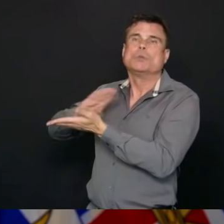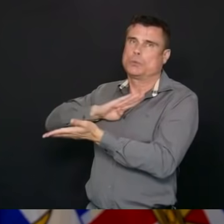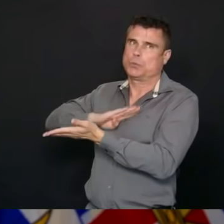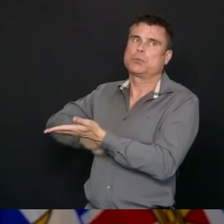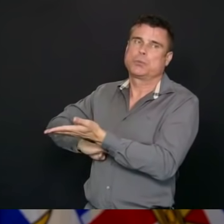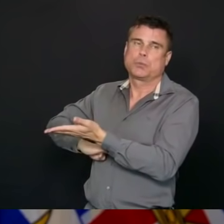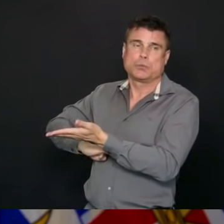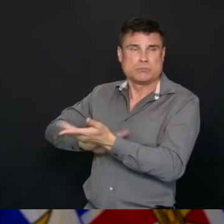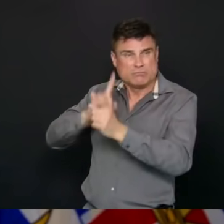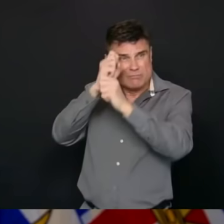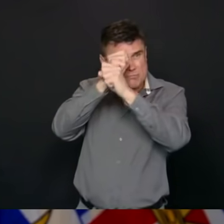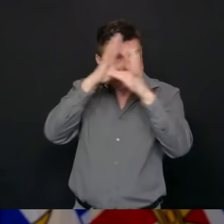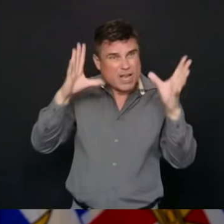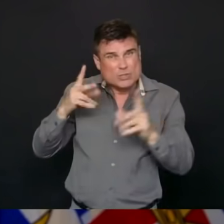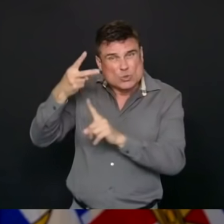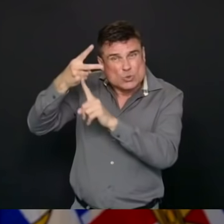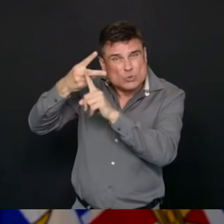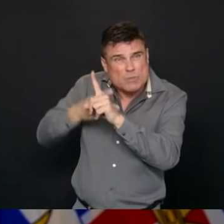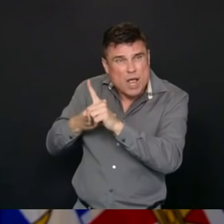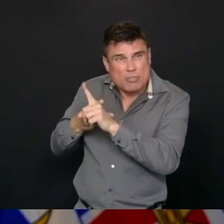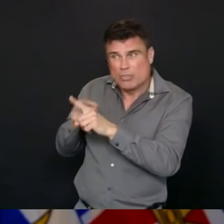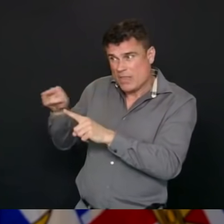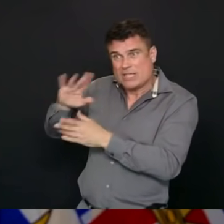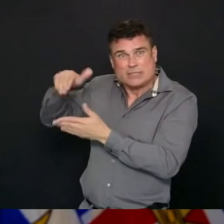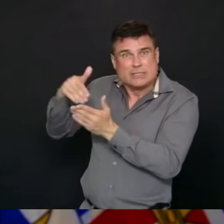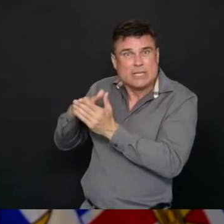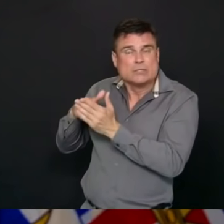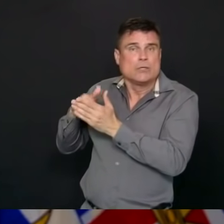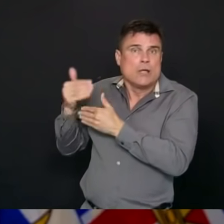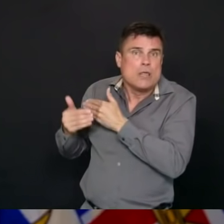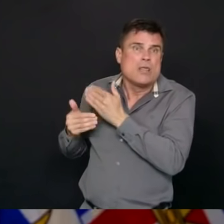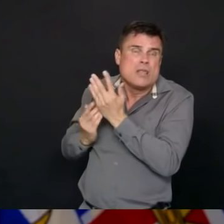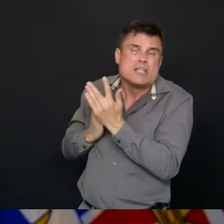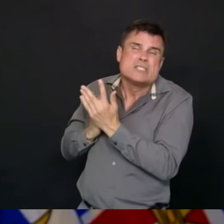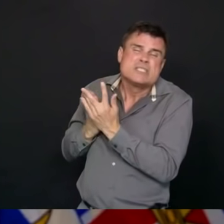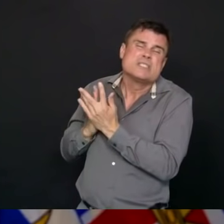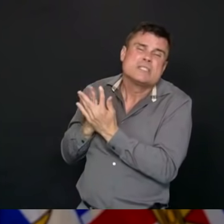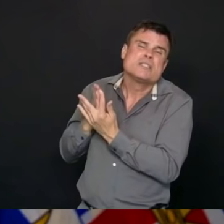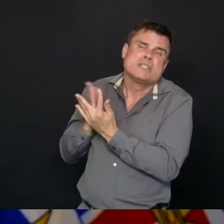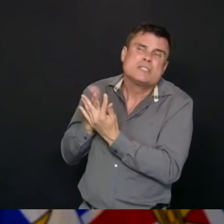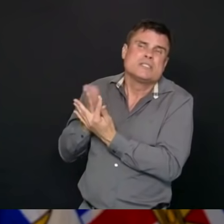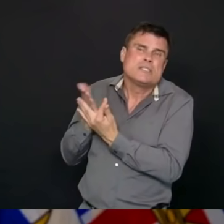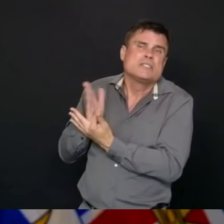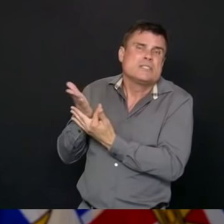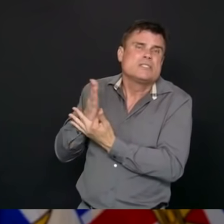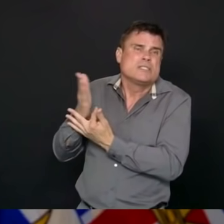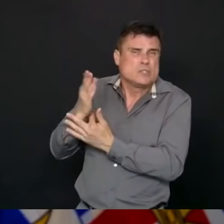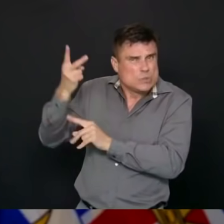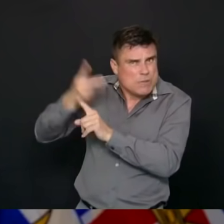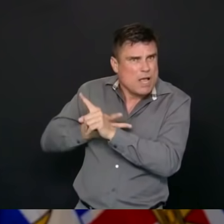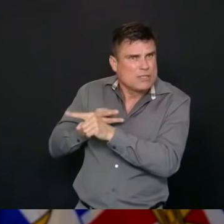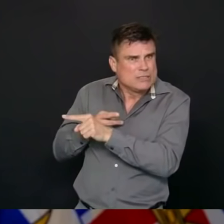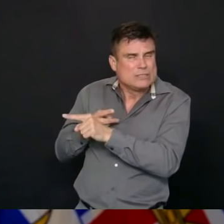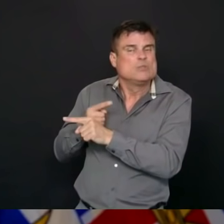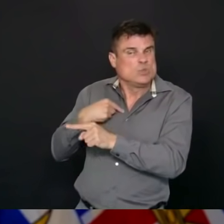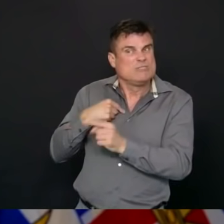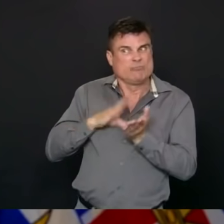It has been months that facility has been living with this hanging over them. But we learned from that, we learned from Harold Park